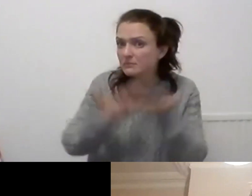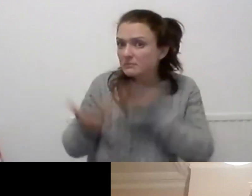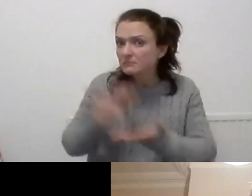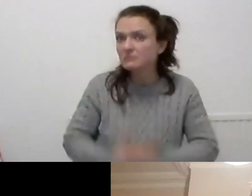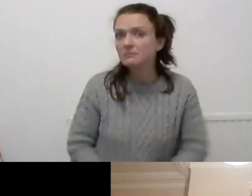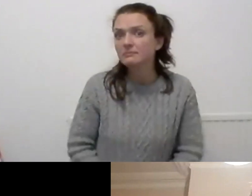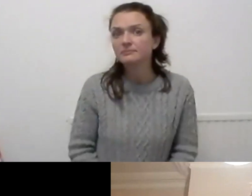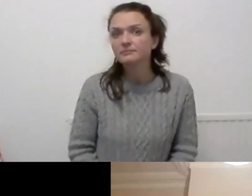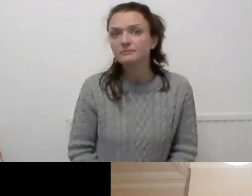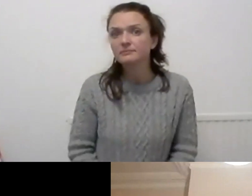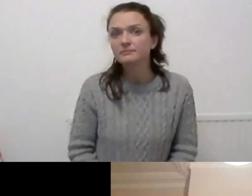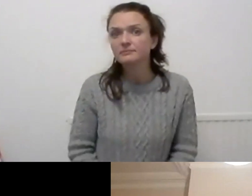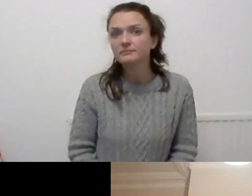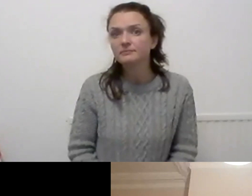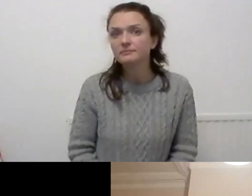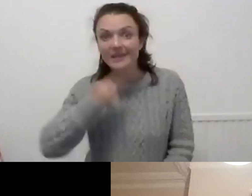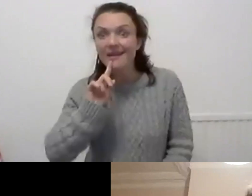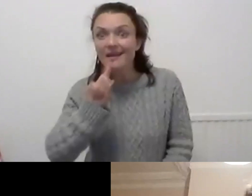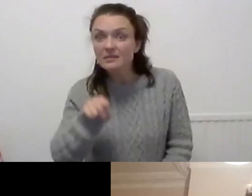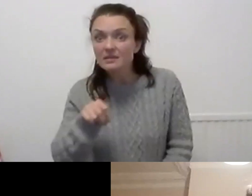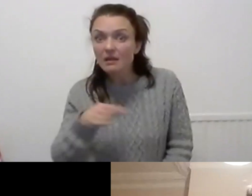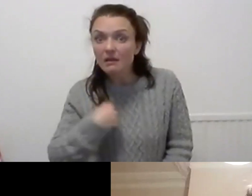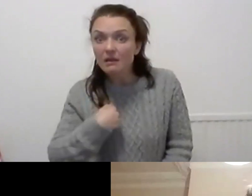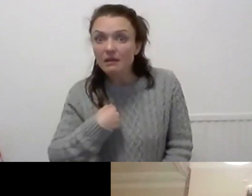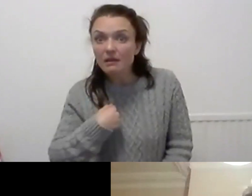signs so that one jelly?